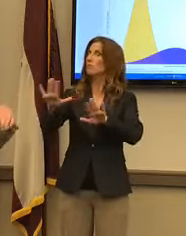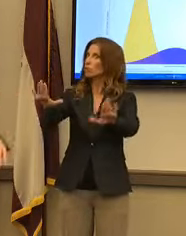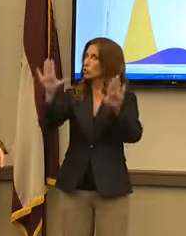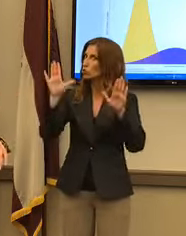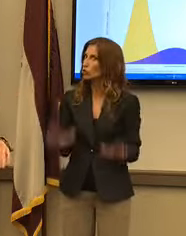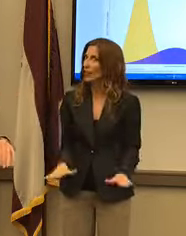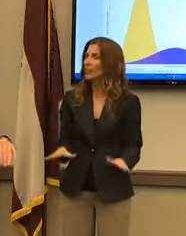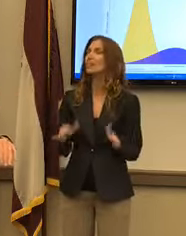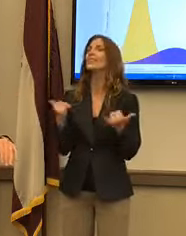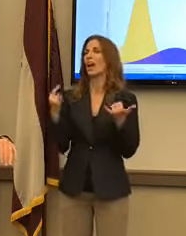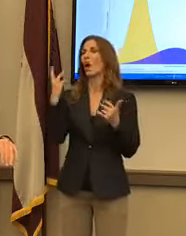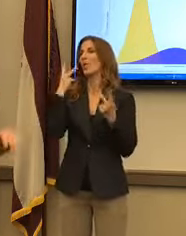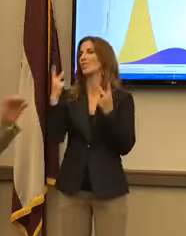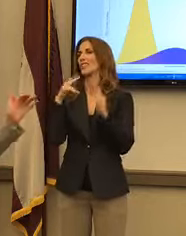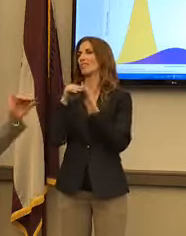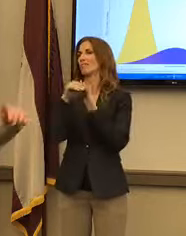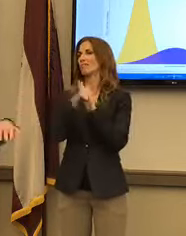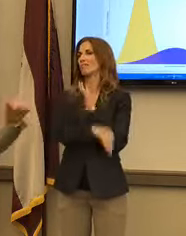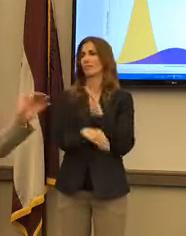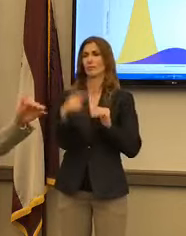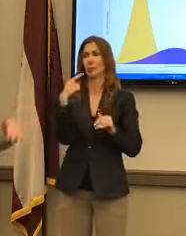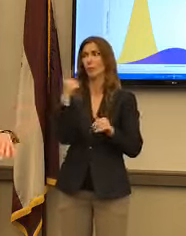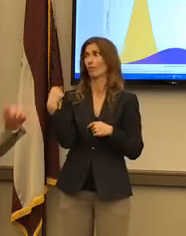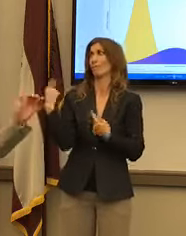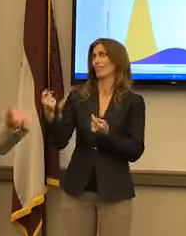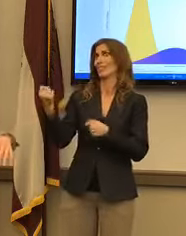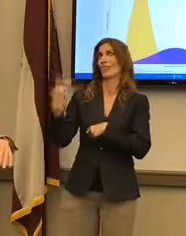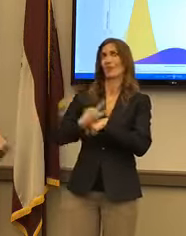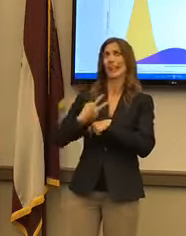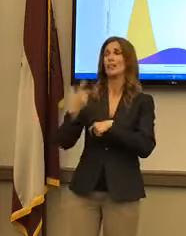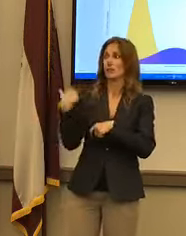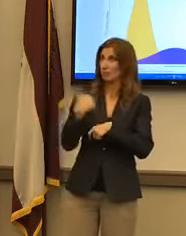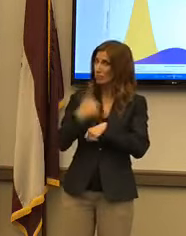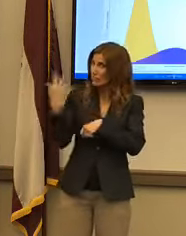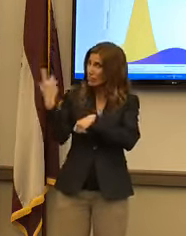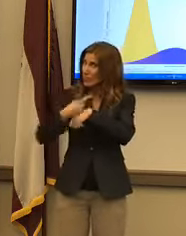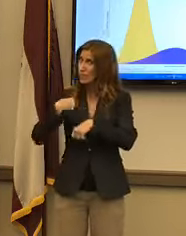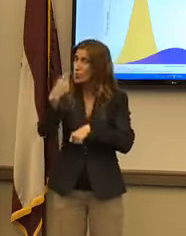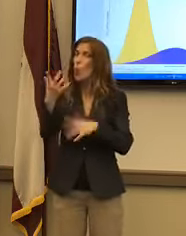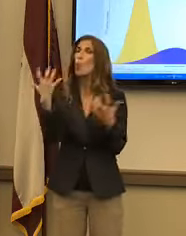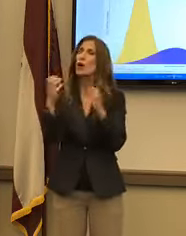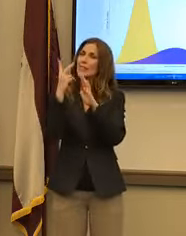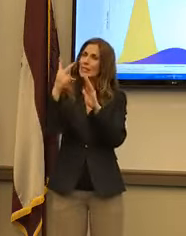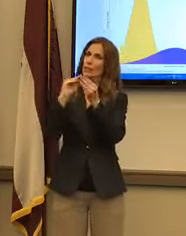we're actually starting to come down you know I've been saying for days I want to see these numbers start to come down we're finally starting to see them come